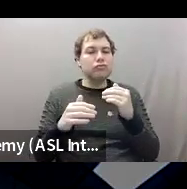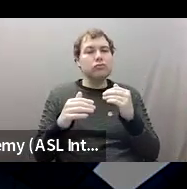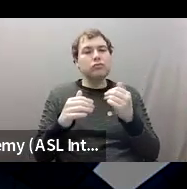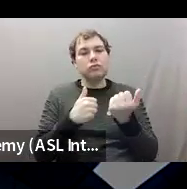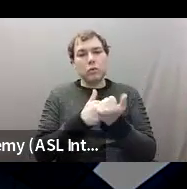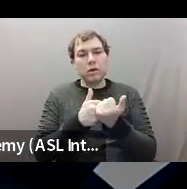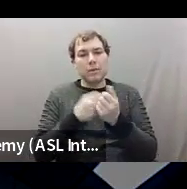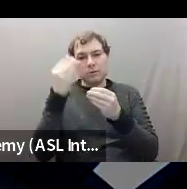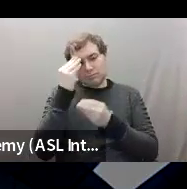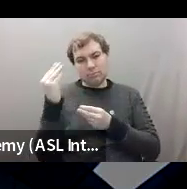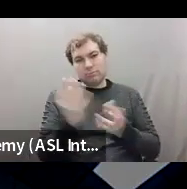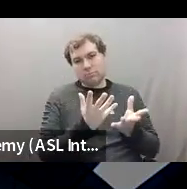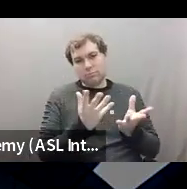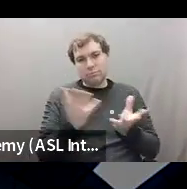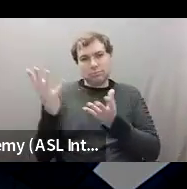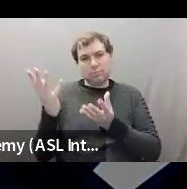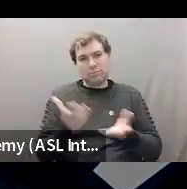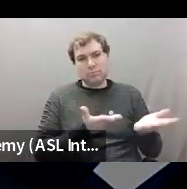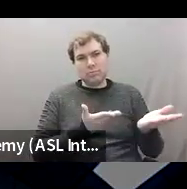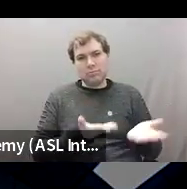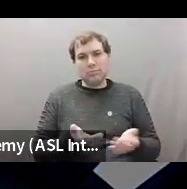Linda Pogue: to Linda Pogue: a younger group.